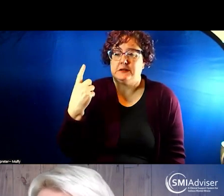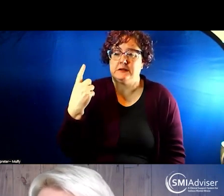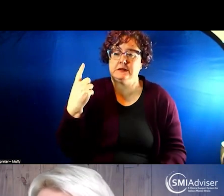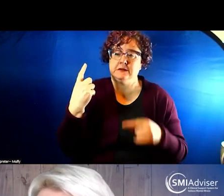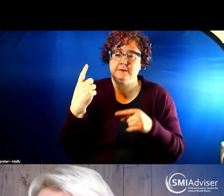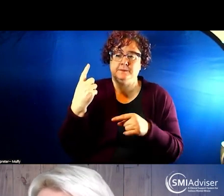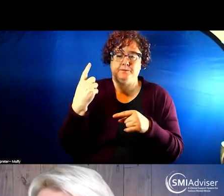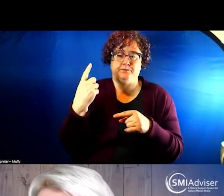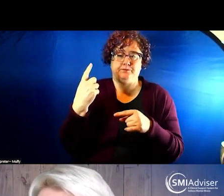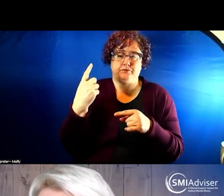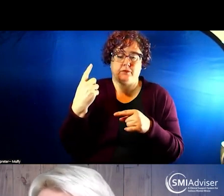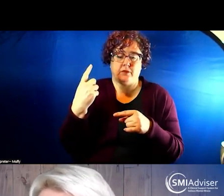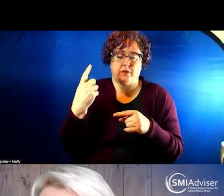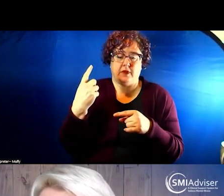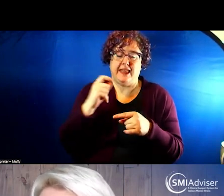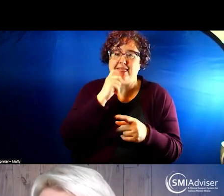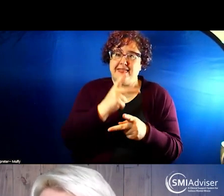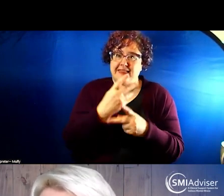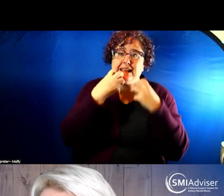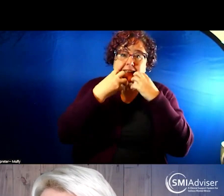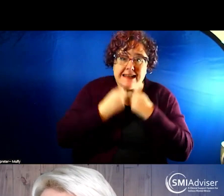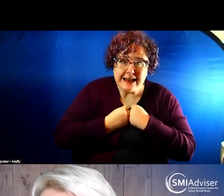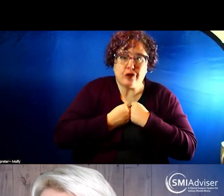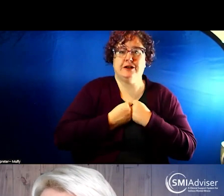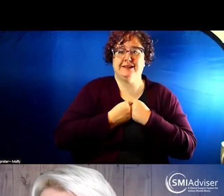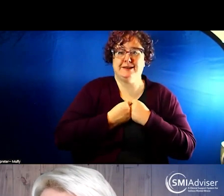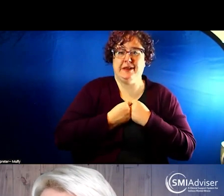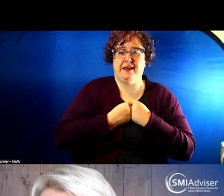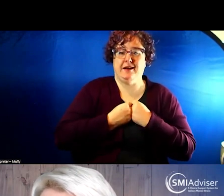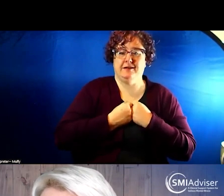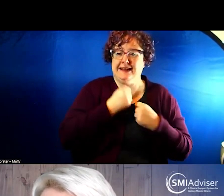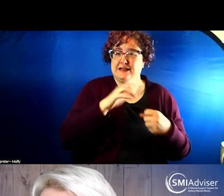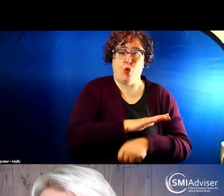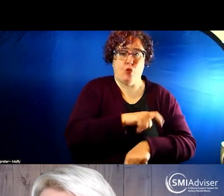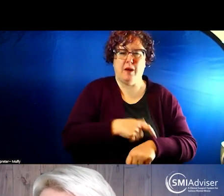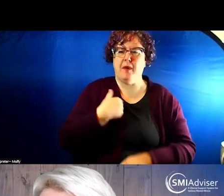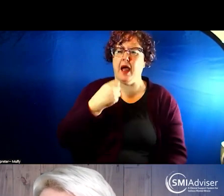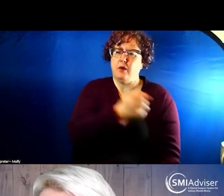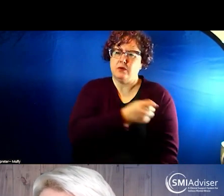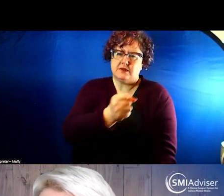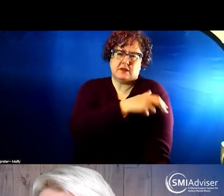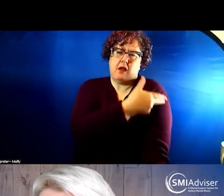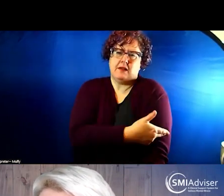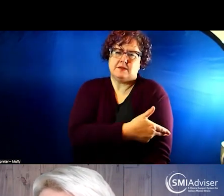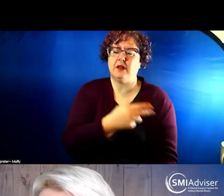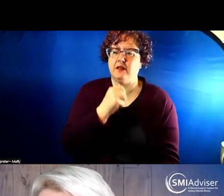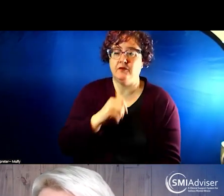IT IS DURING THE ENTIRE TIME. I WAS HOSPITALIZED FOR A SUICIDE ATTEMPT ABOUT